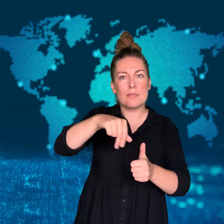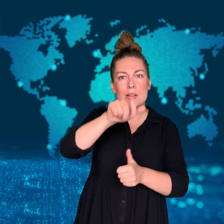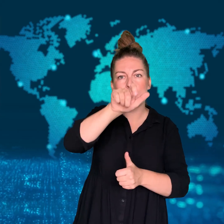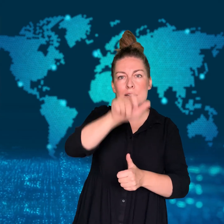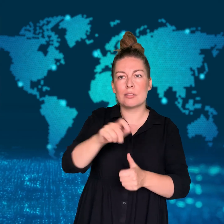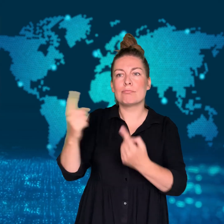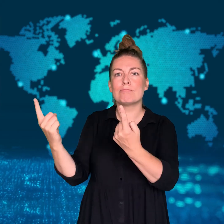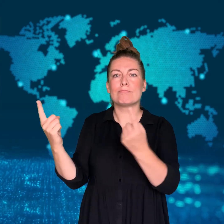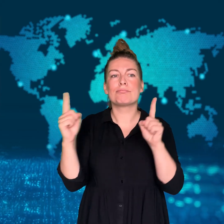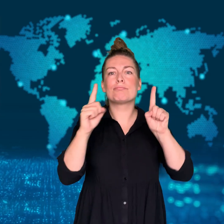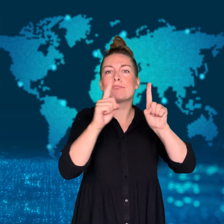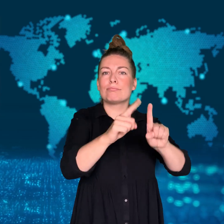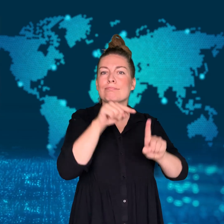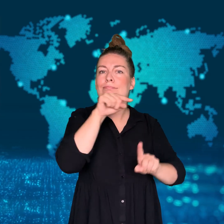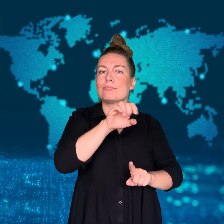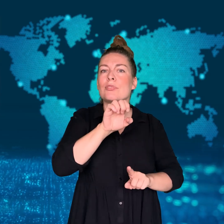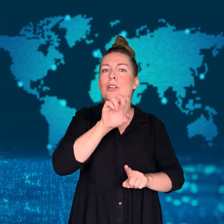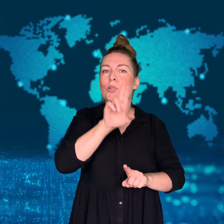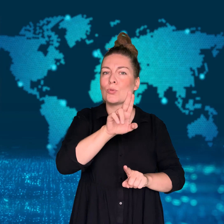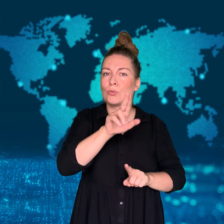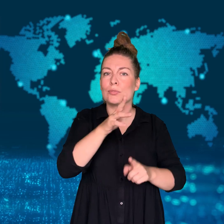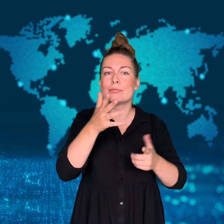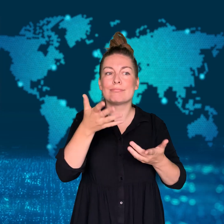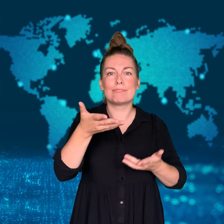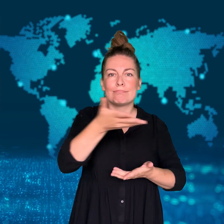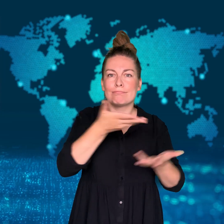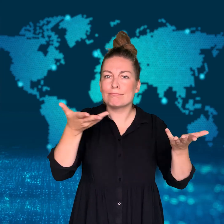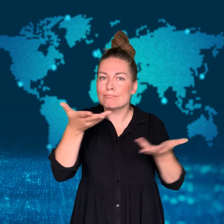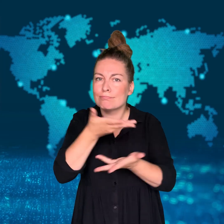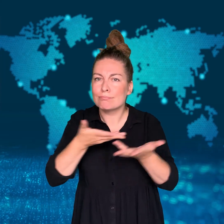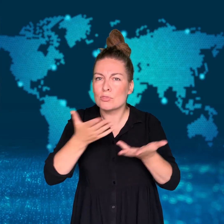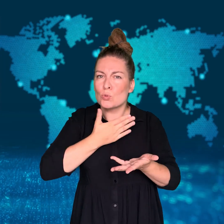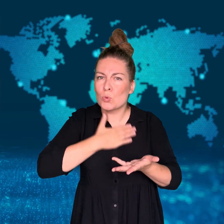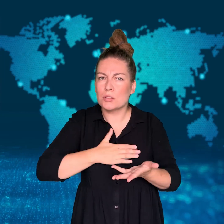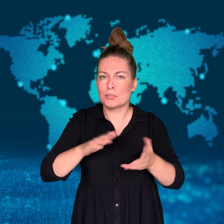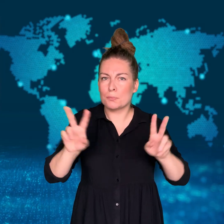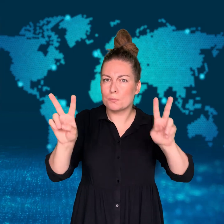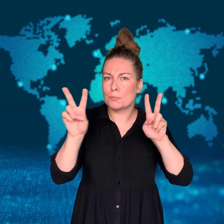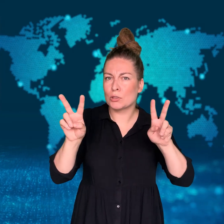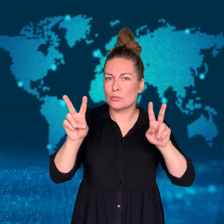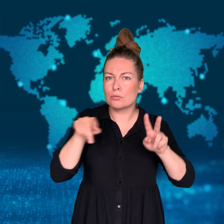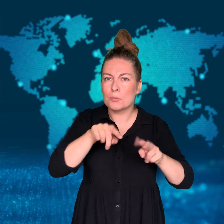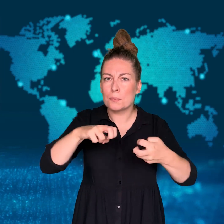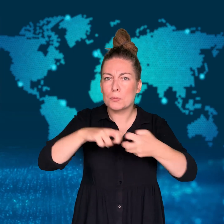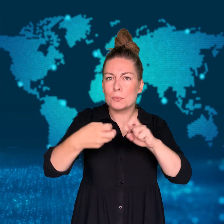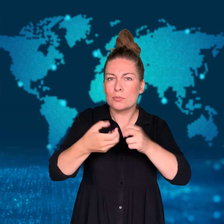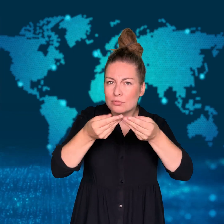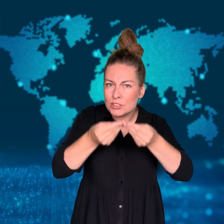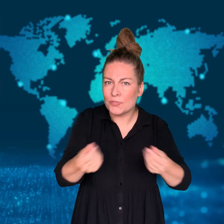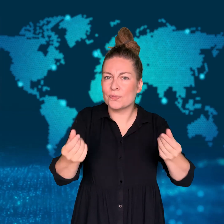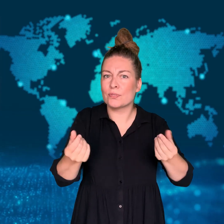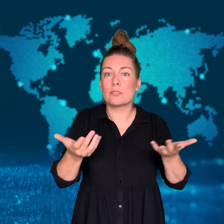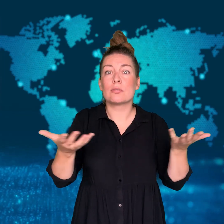These are the first peace talks to take place since Nagorno-Karabakh was